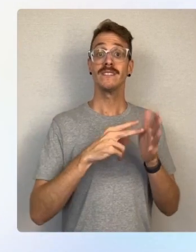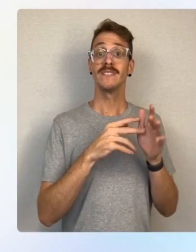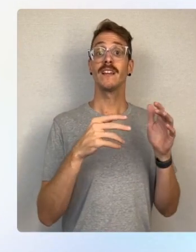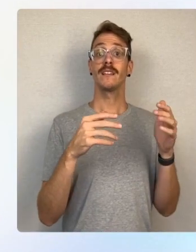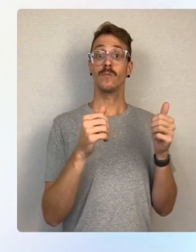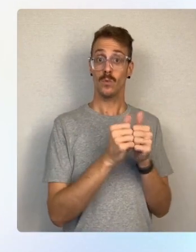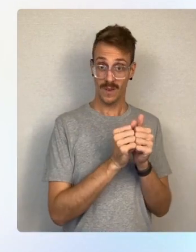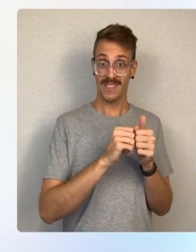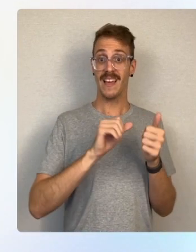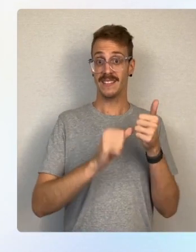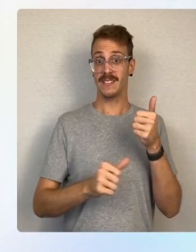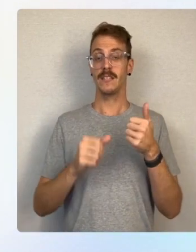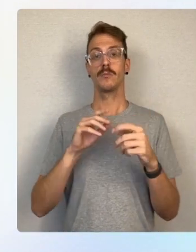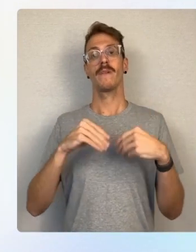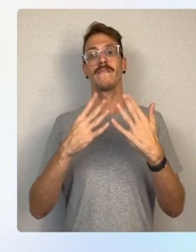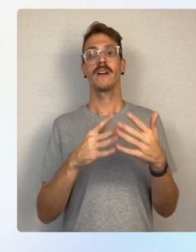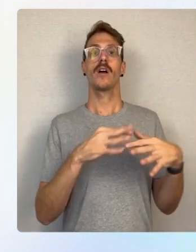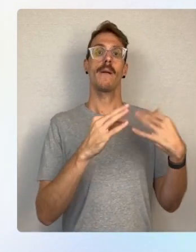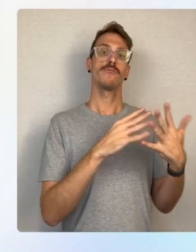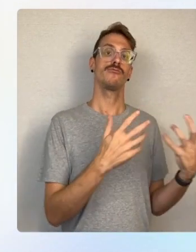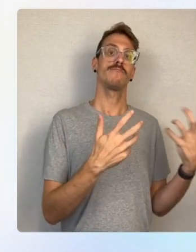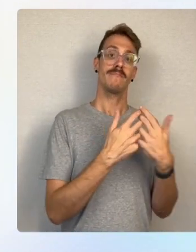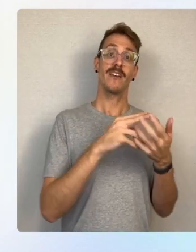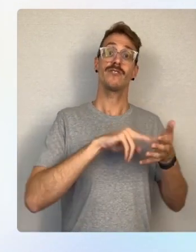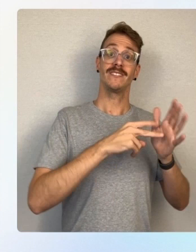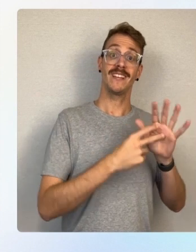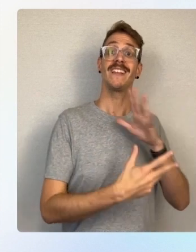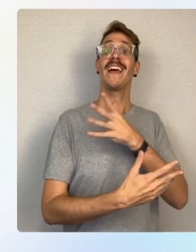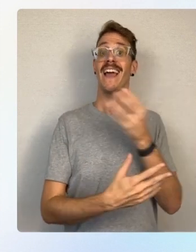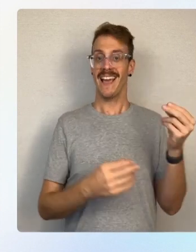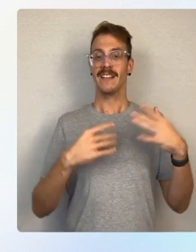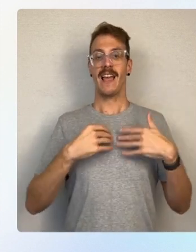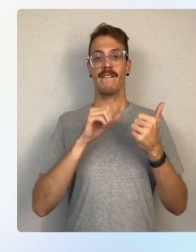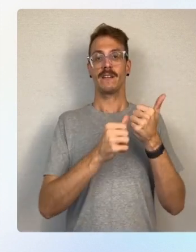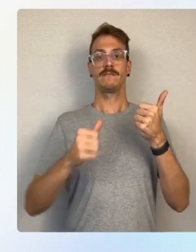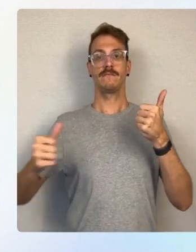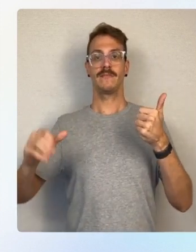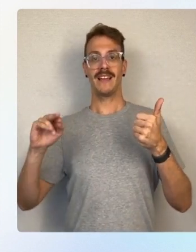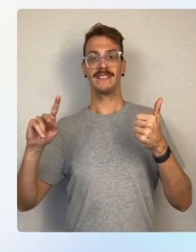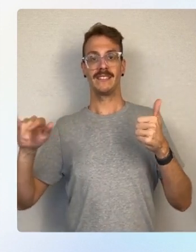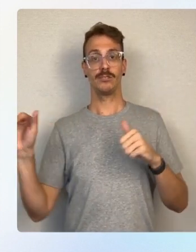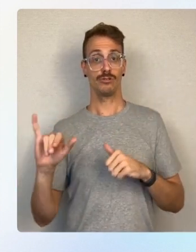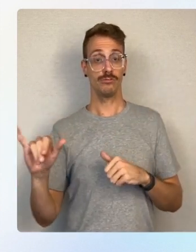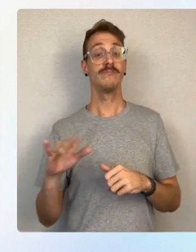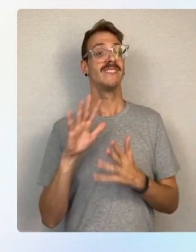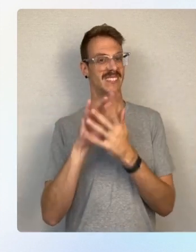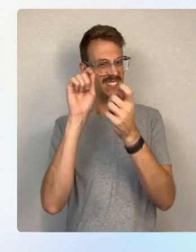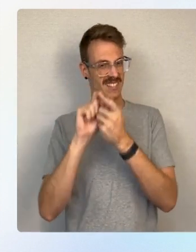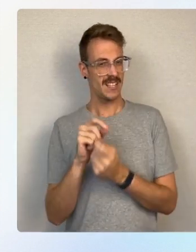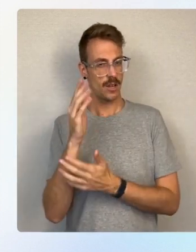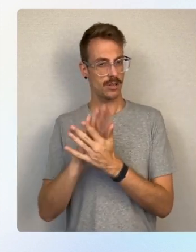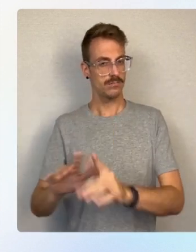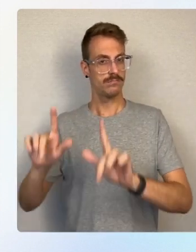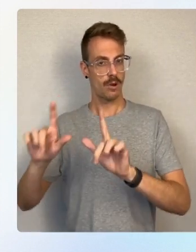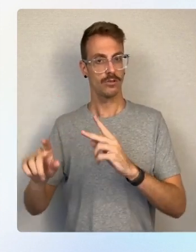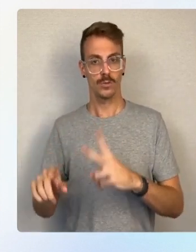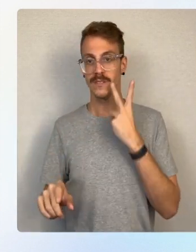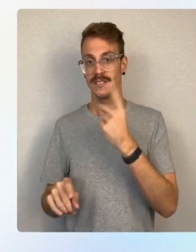The Voice Intent with Entities Matcher component provides options to match intents as well as the presence of entities. In details pane of the component,